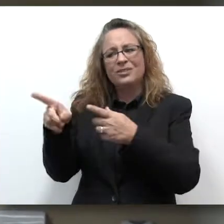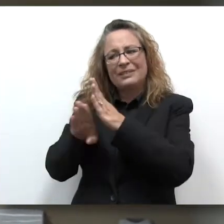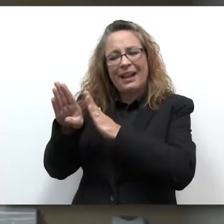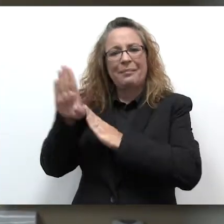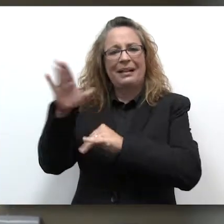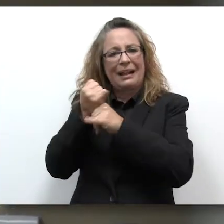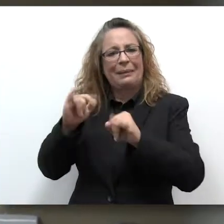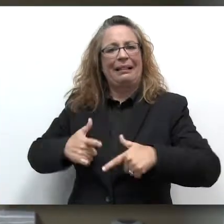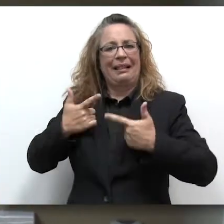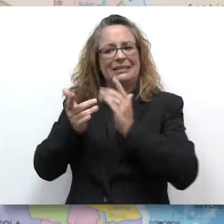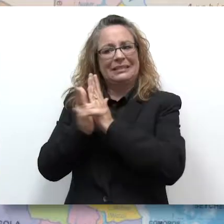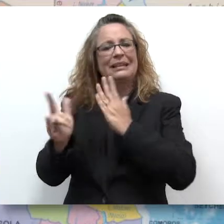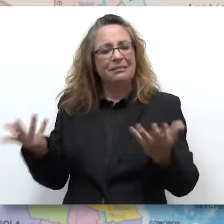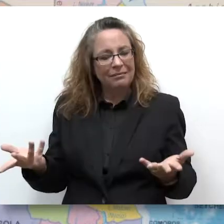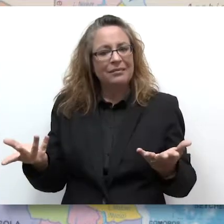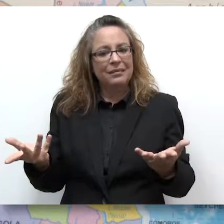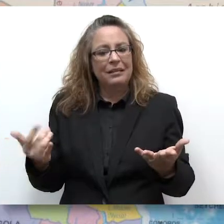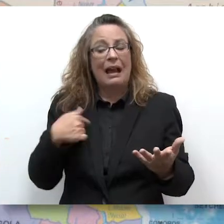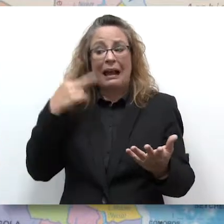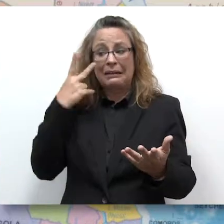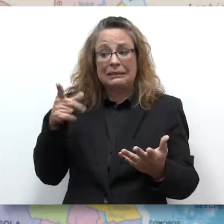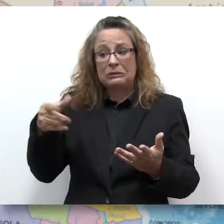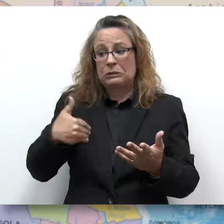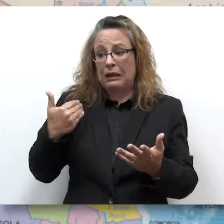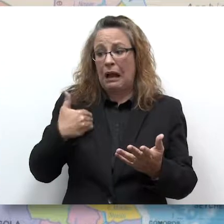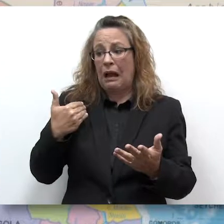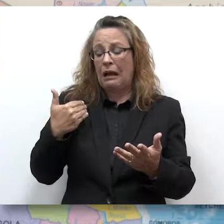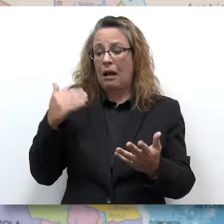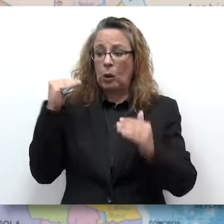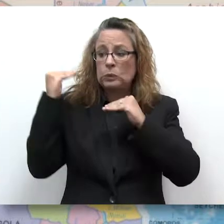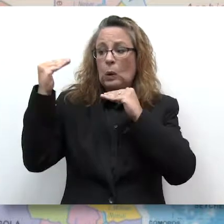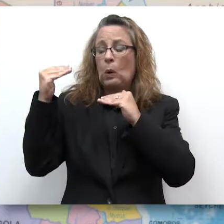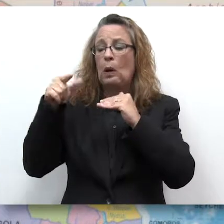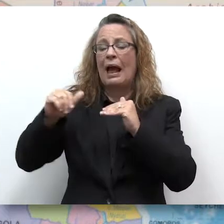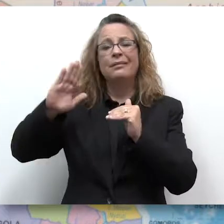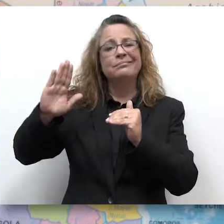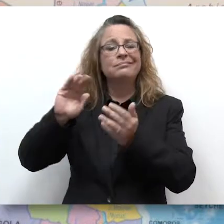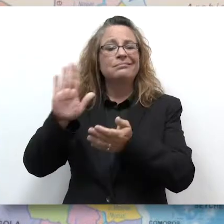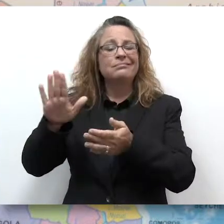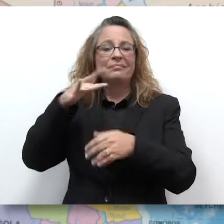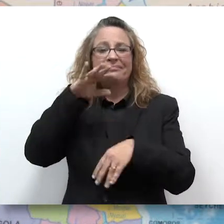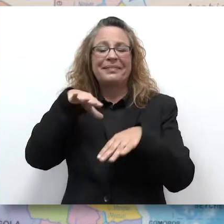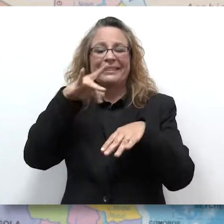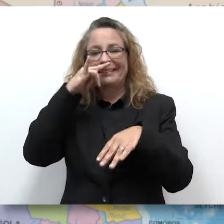When I start seeing a young adult who's crossed over from their pediatric home that they've had for 18 or 20 years,